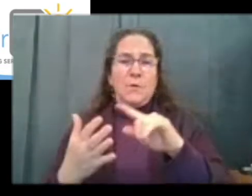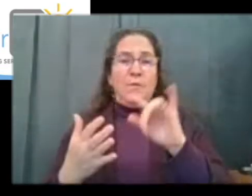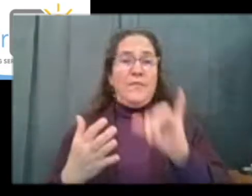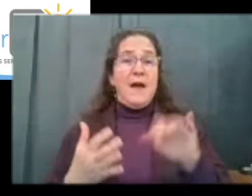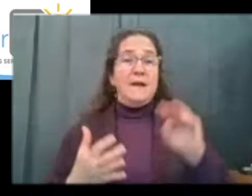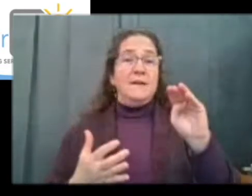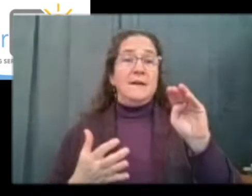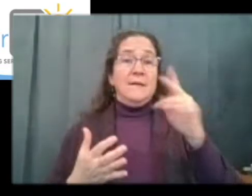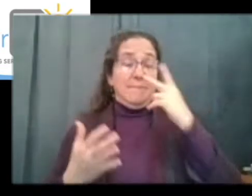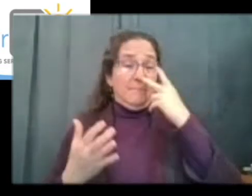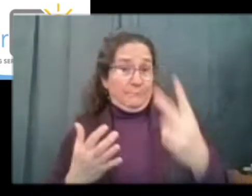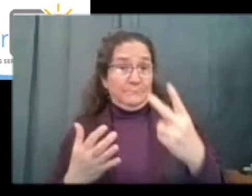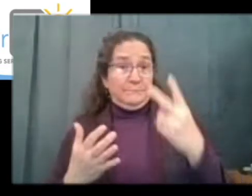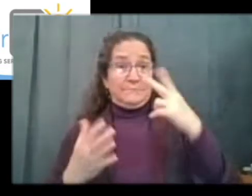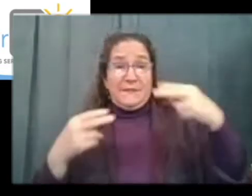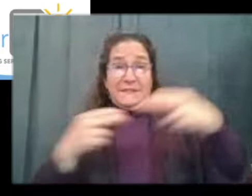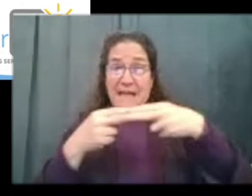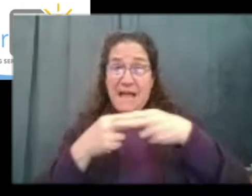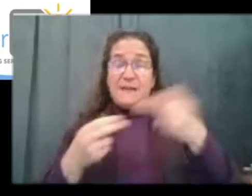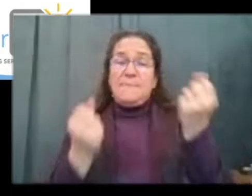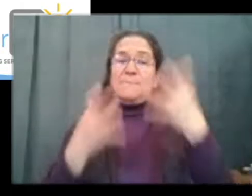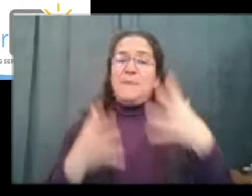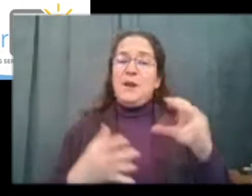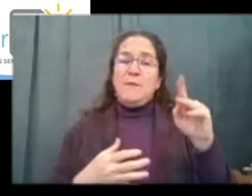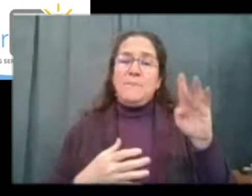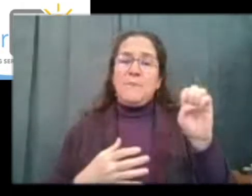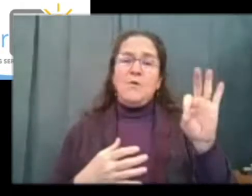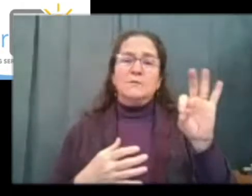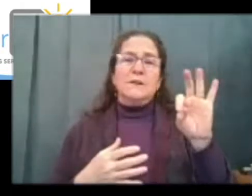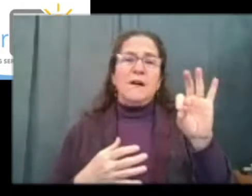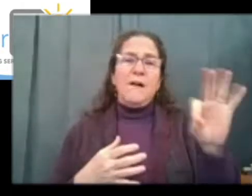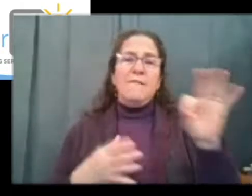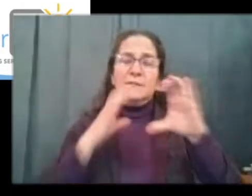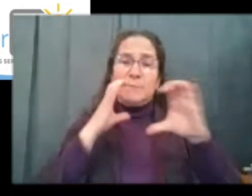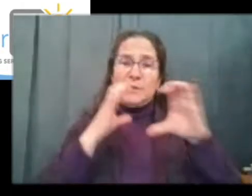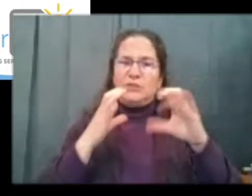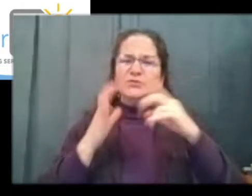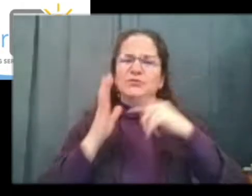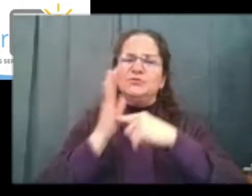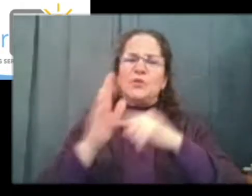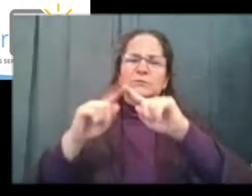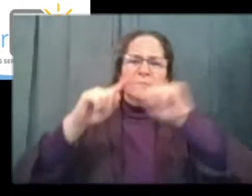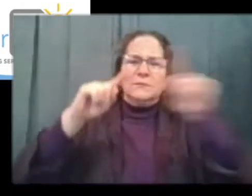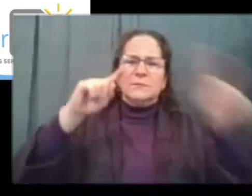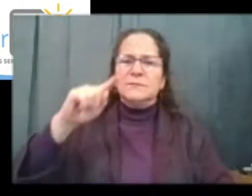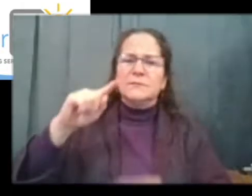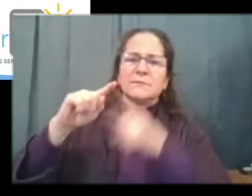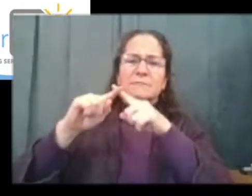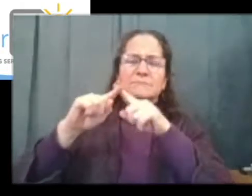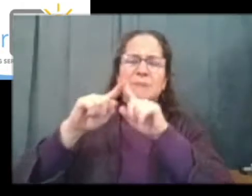that's shown here on this slide shows communication wheel with many different types of communication